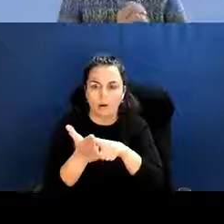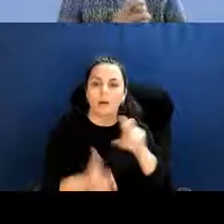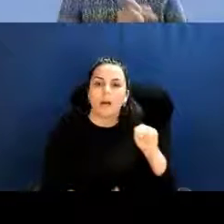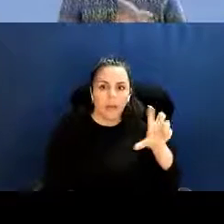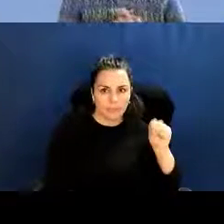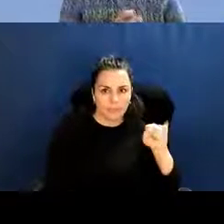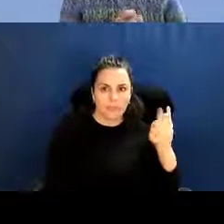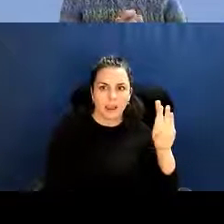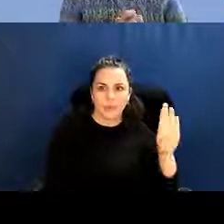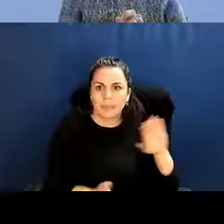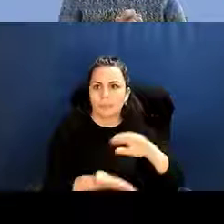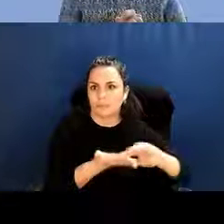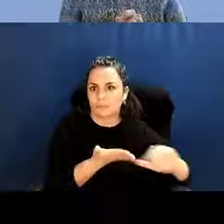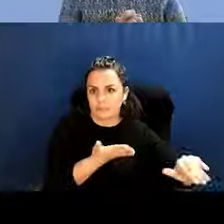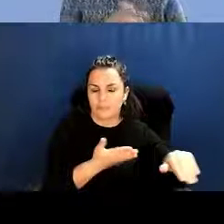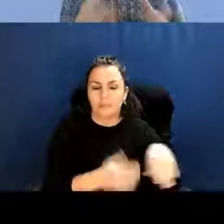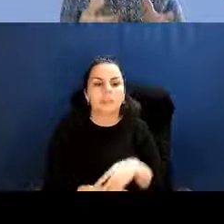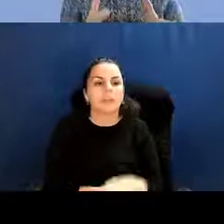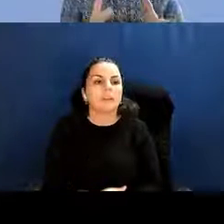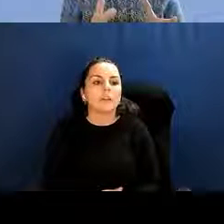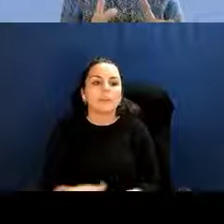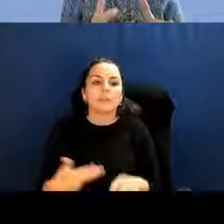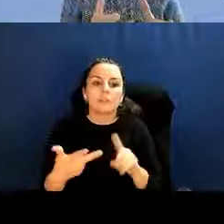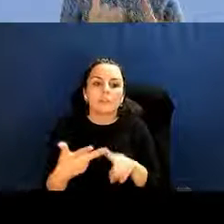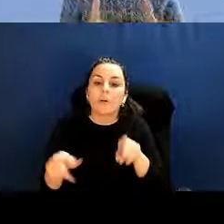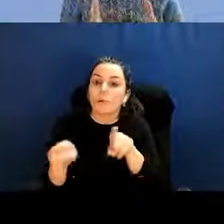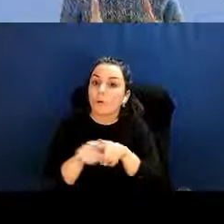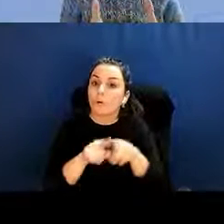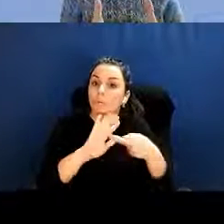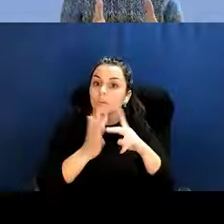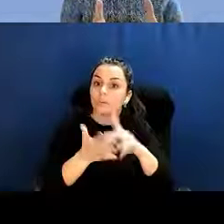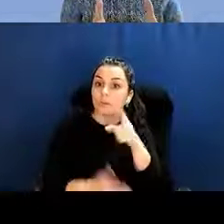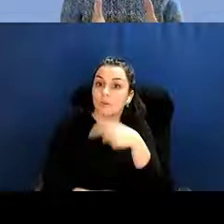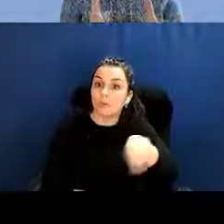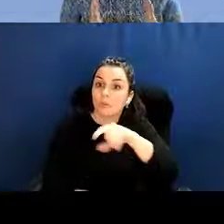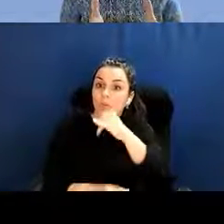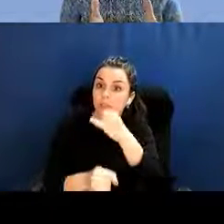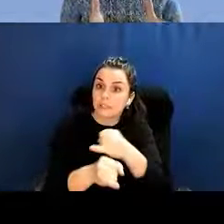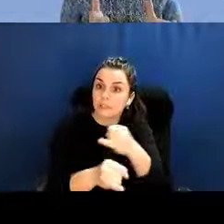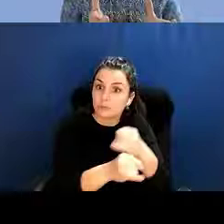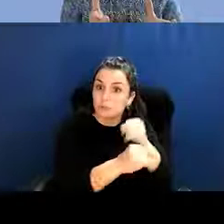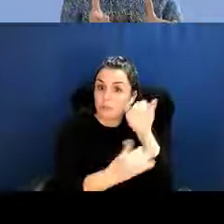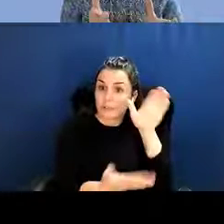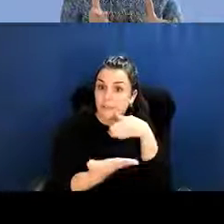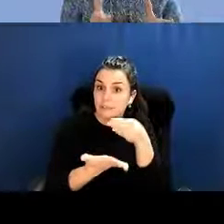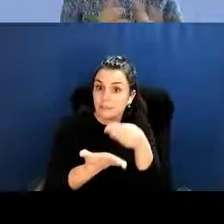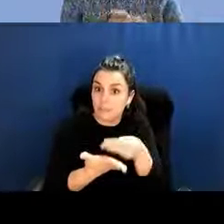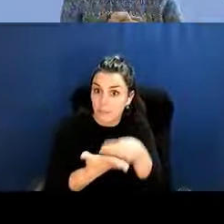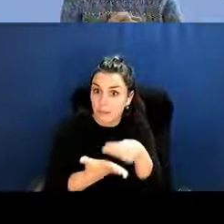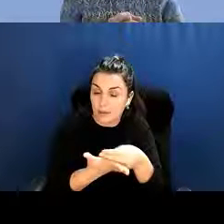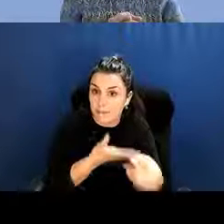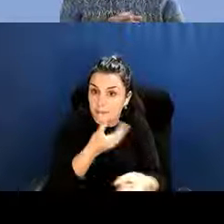And it also means that institutions that are receiving the funding to conduct the research,